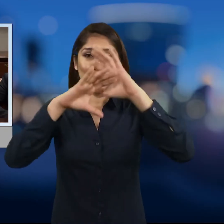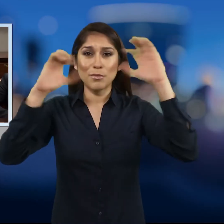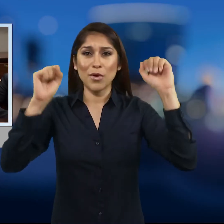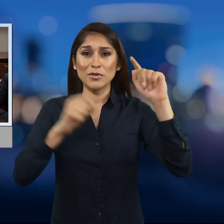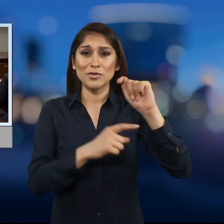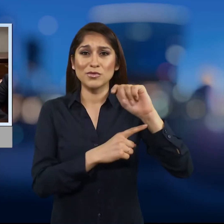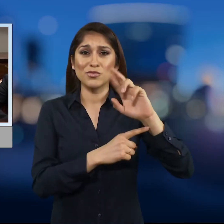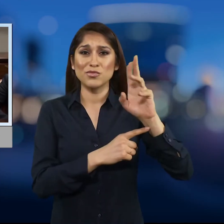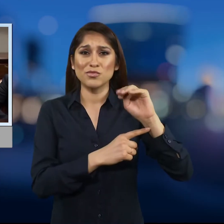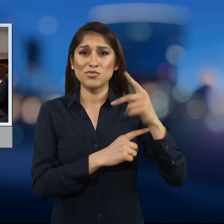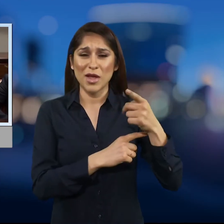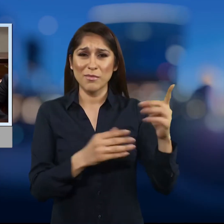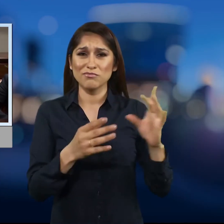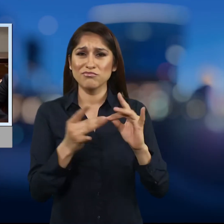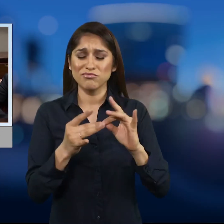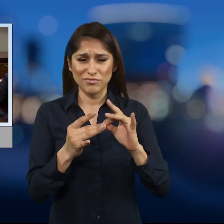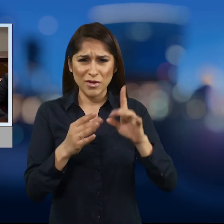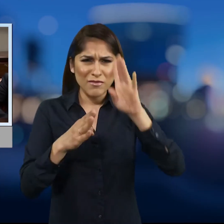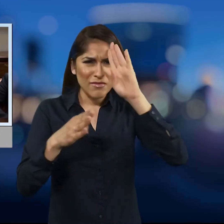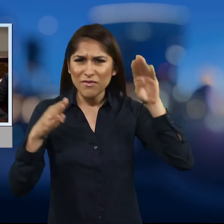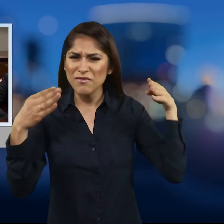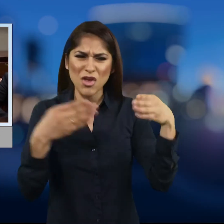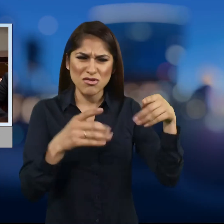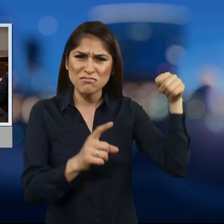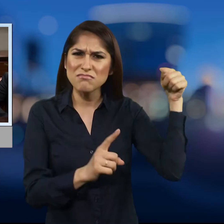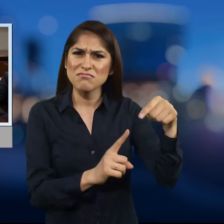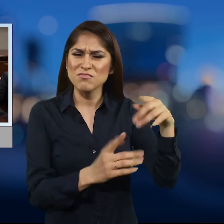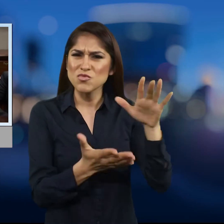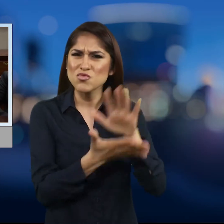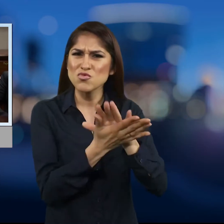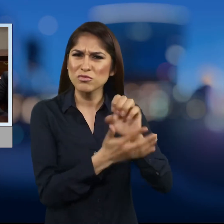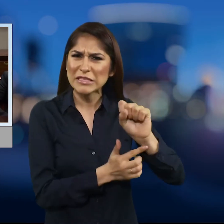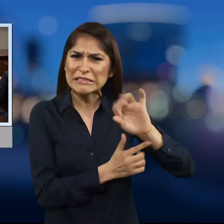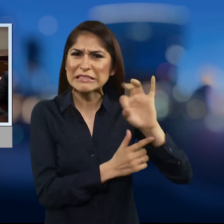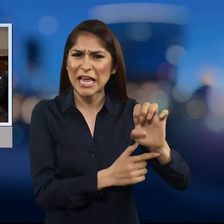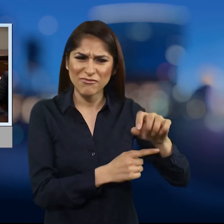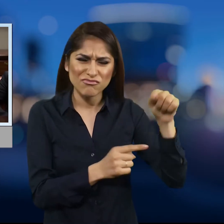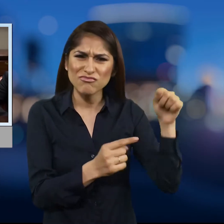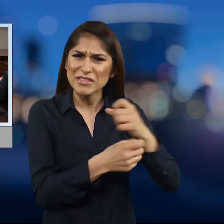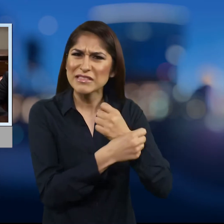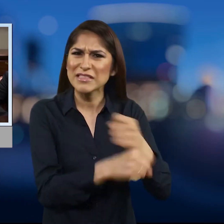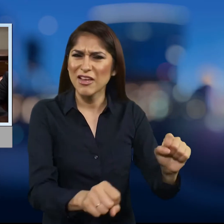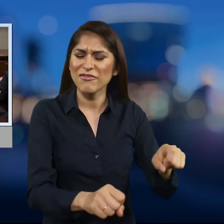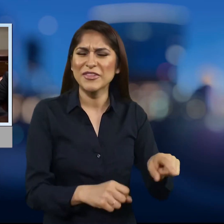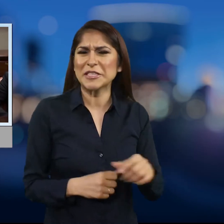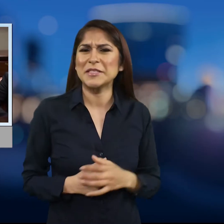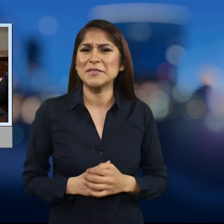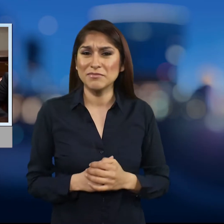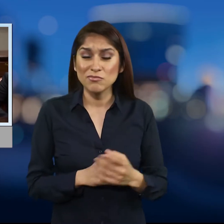President Trump says he's focused on making schools safer.